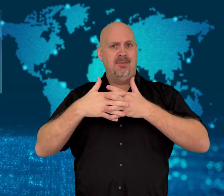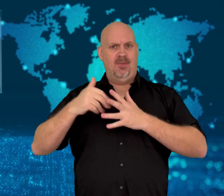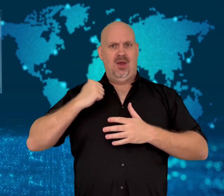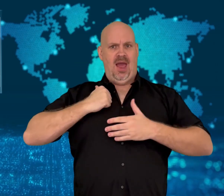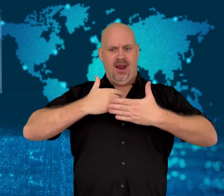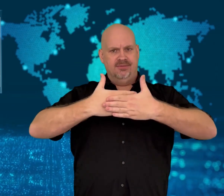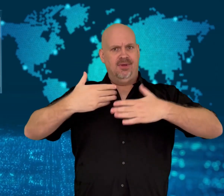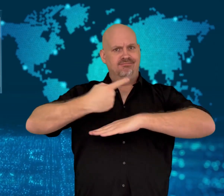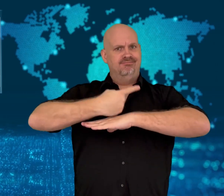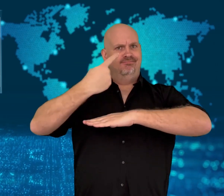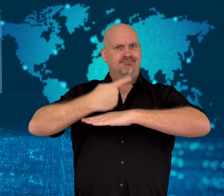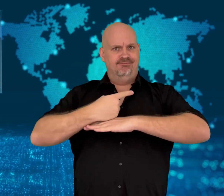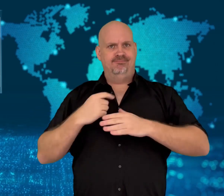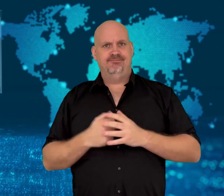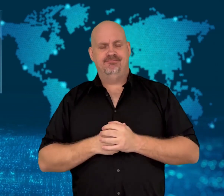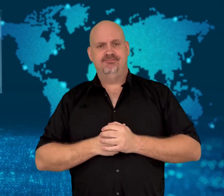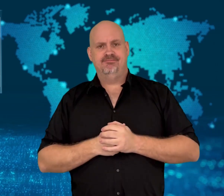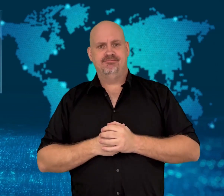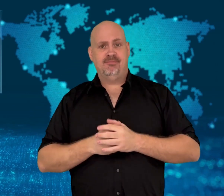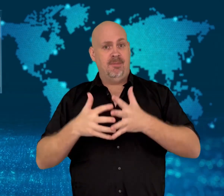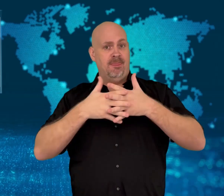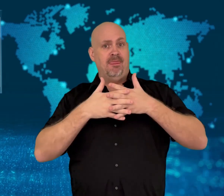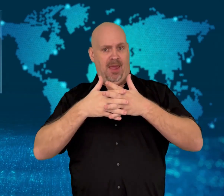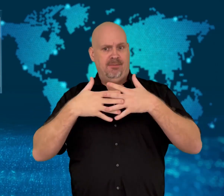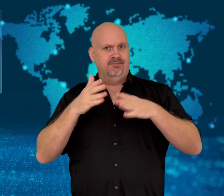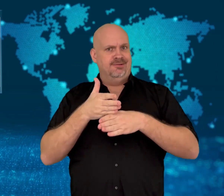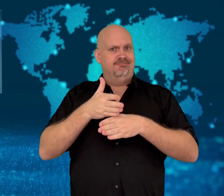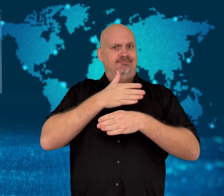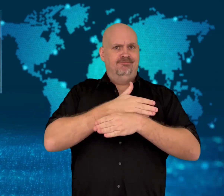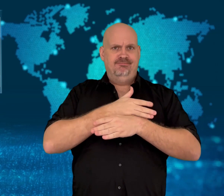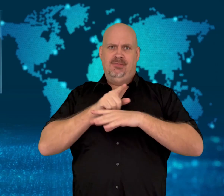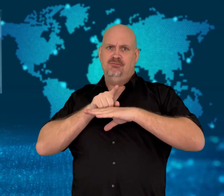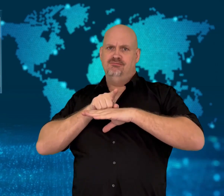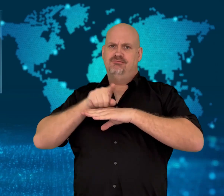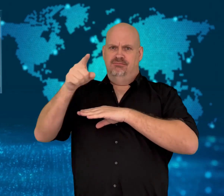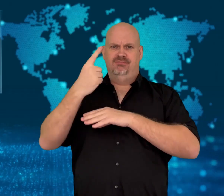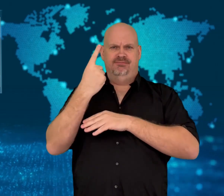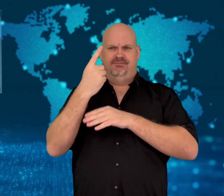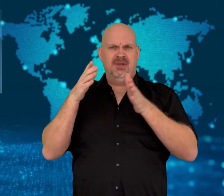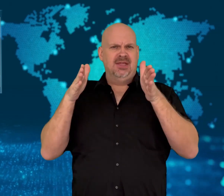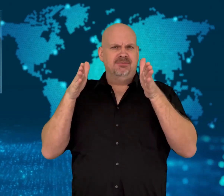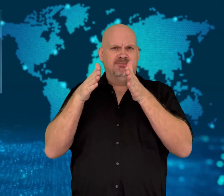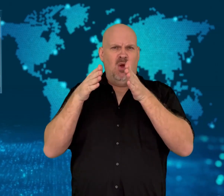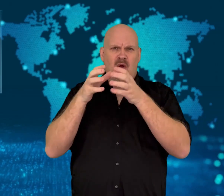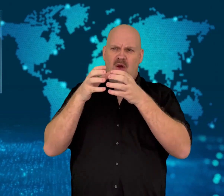161 kilometers from the border between the US and Canada.